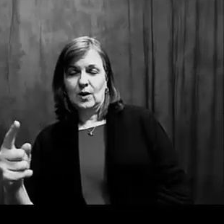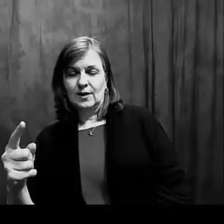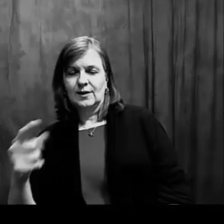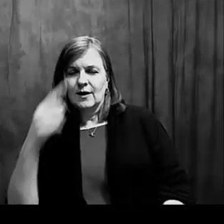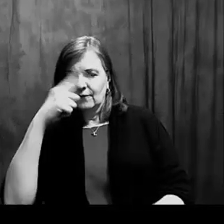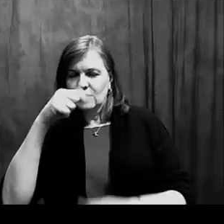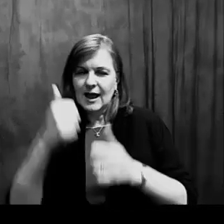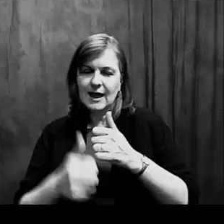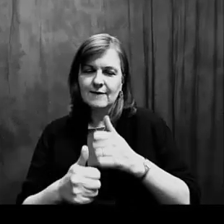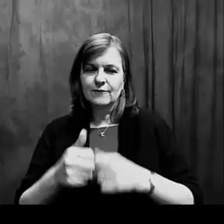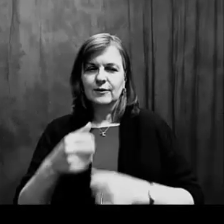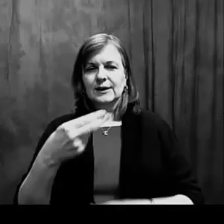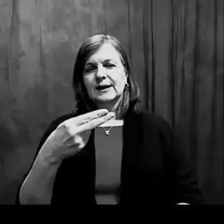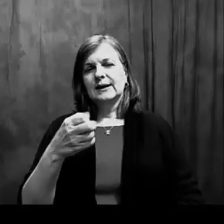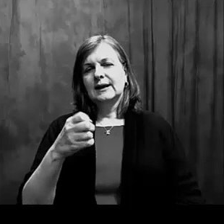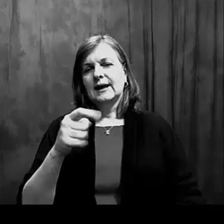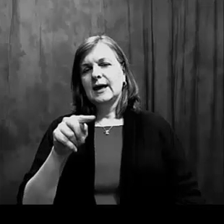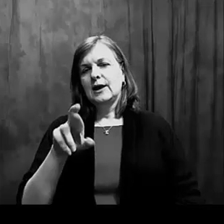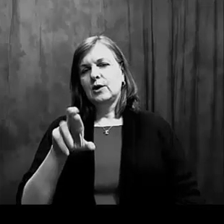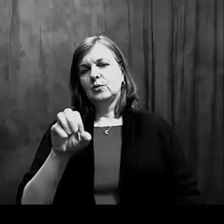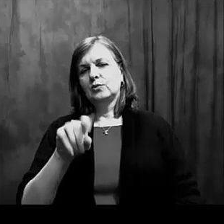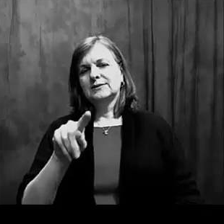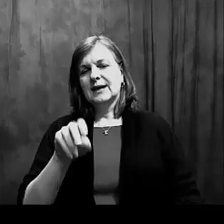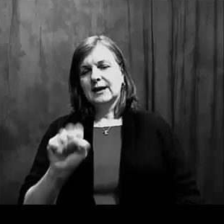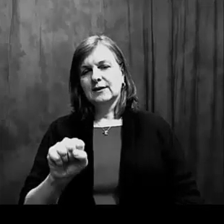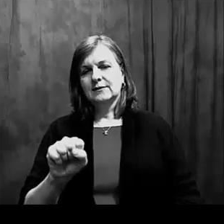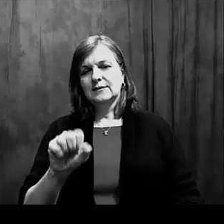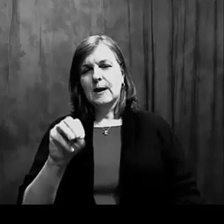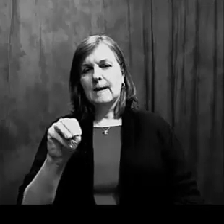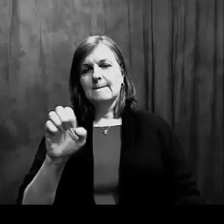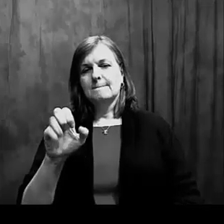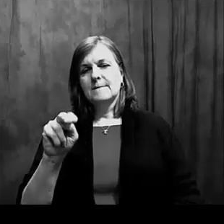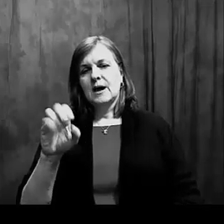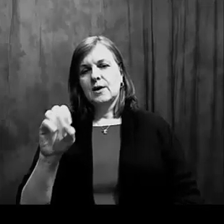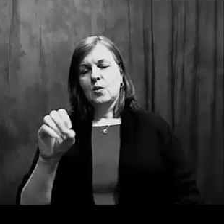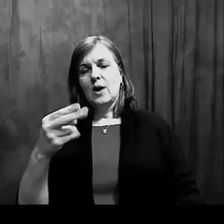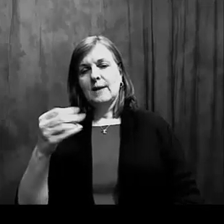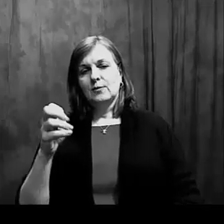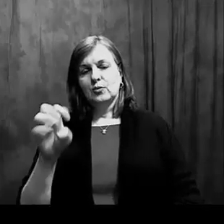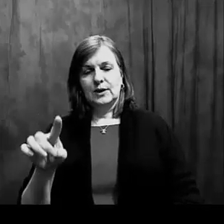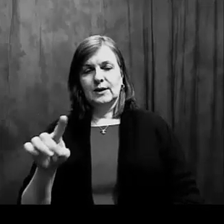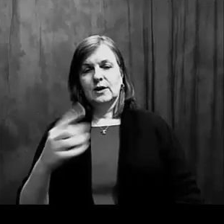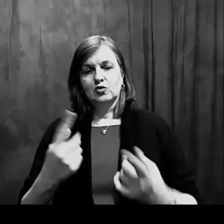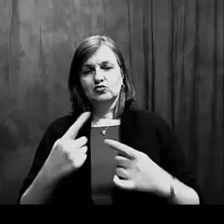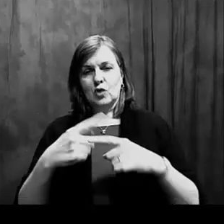you will never get anything different! 3 to 1 phenotype